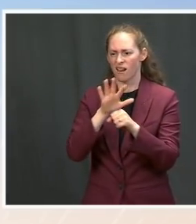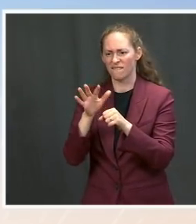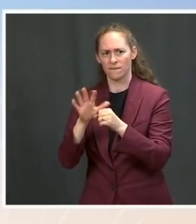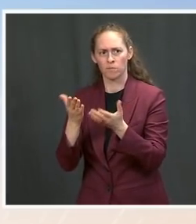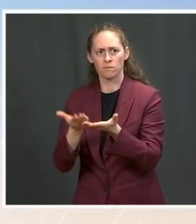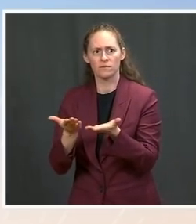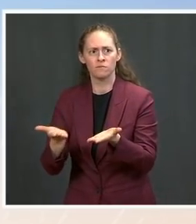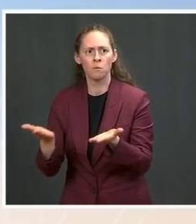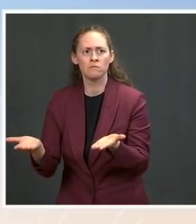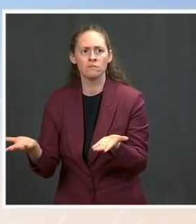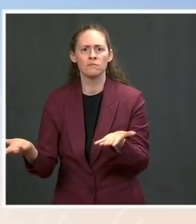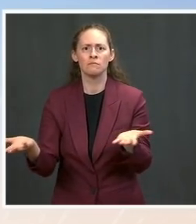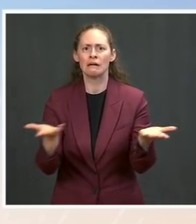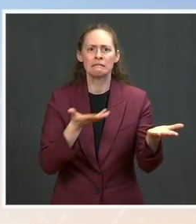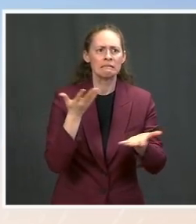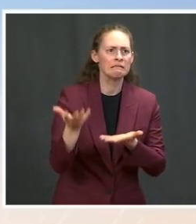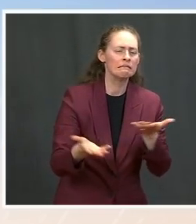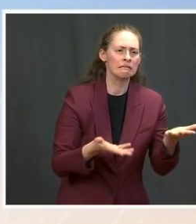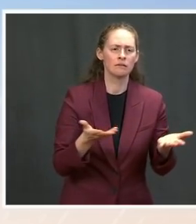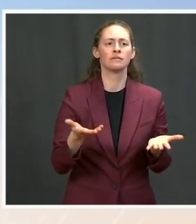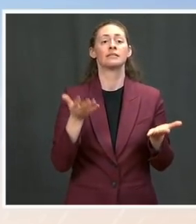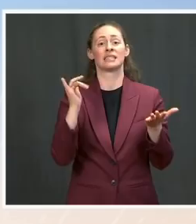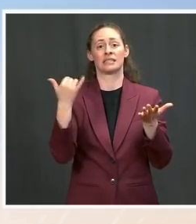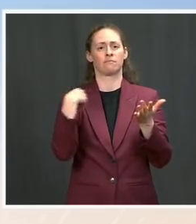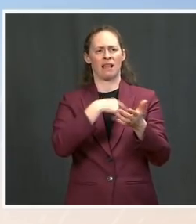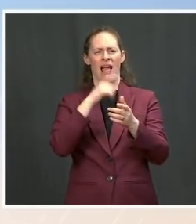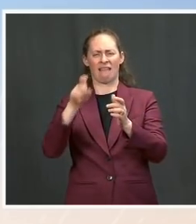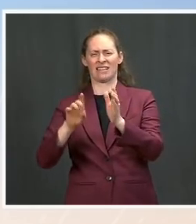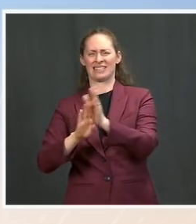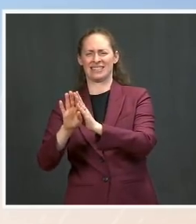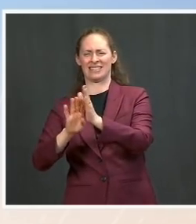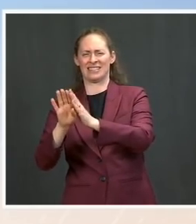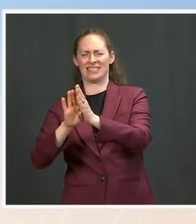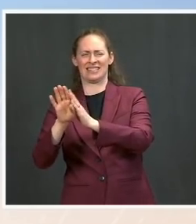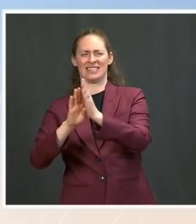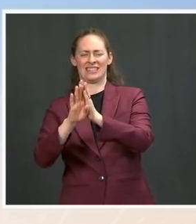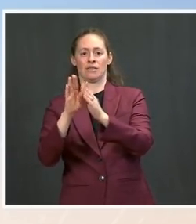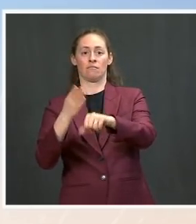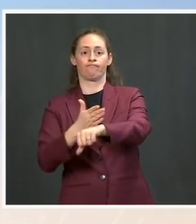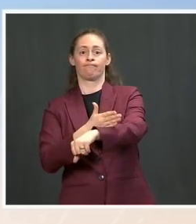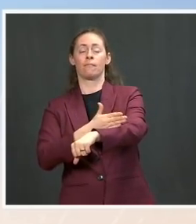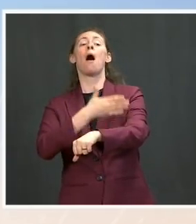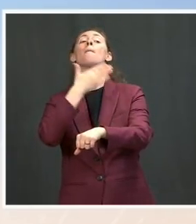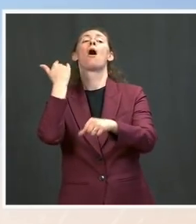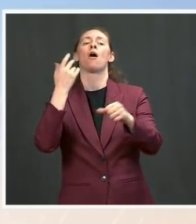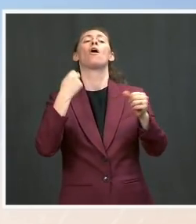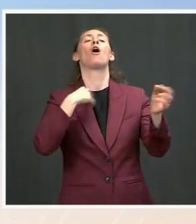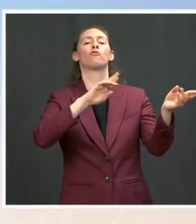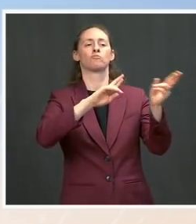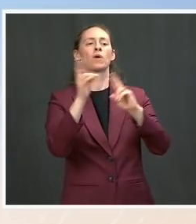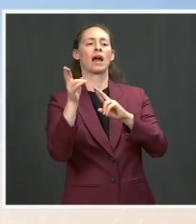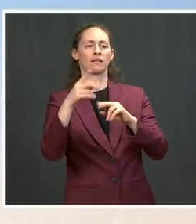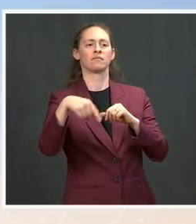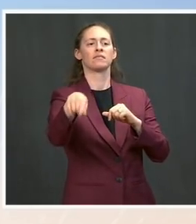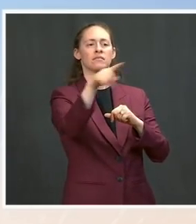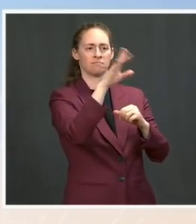to rebuild those systems. So, yes, we will not -- it is unlikely we will meet that 62,500 cap.